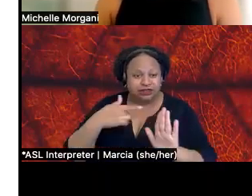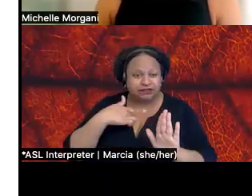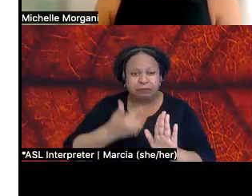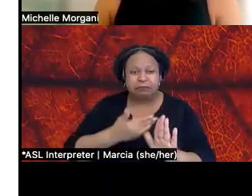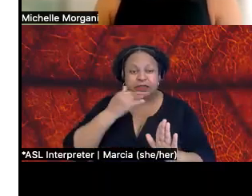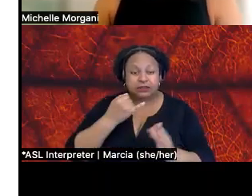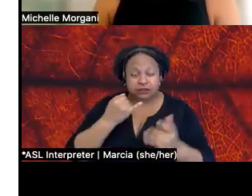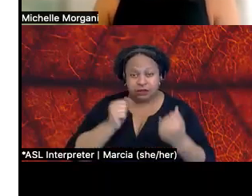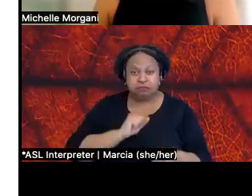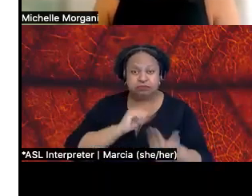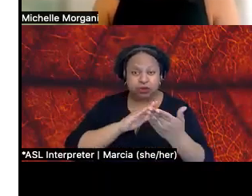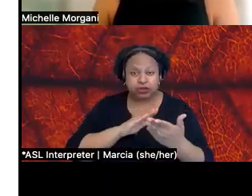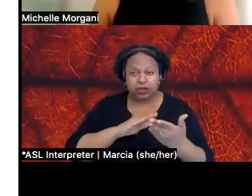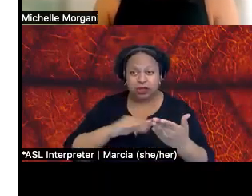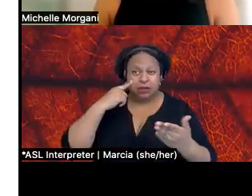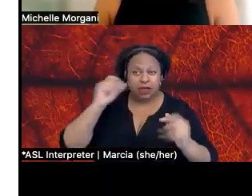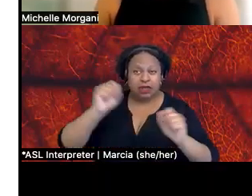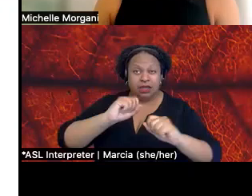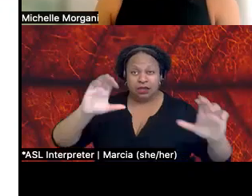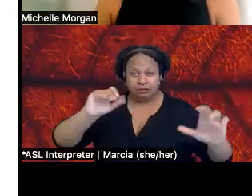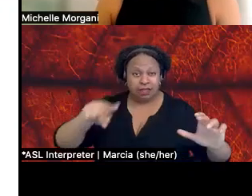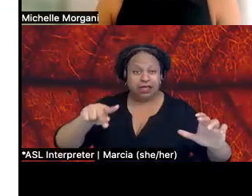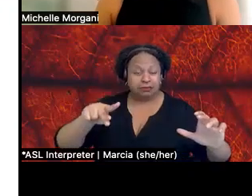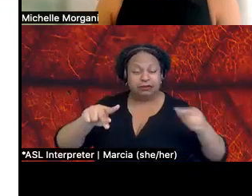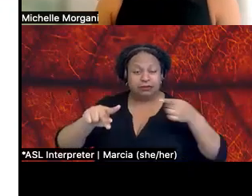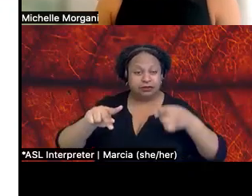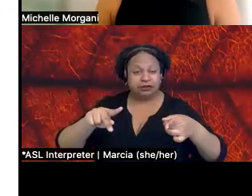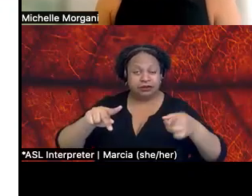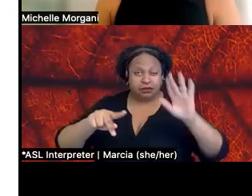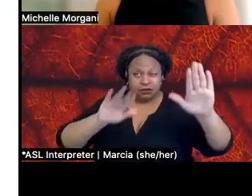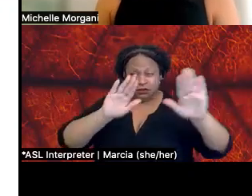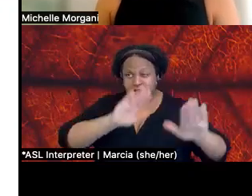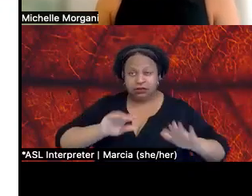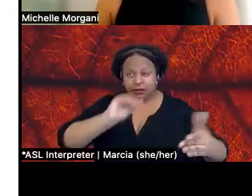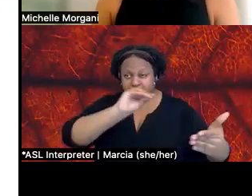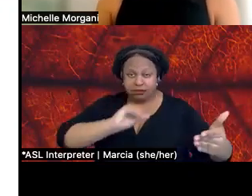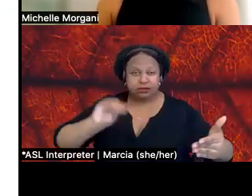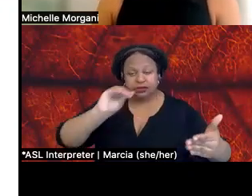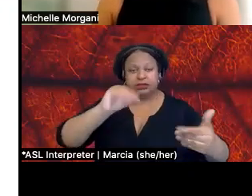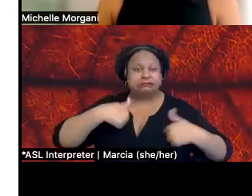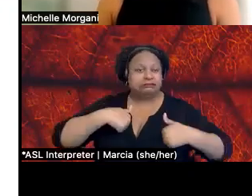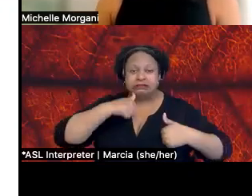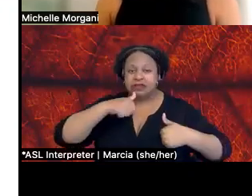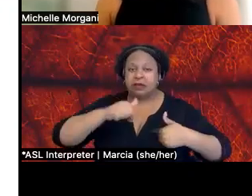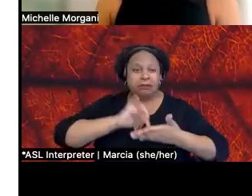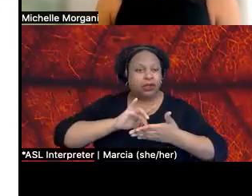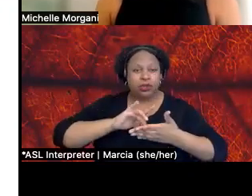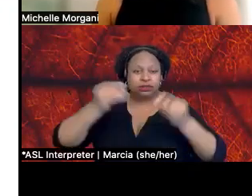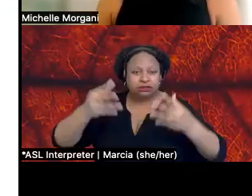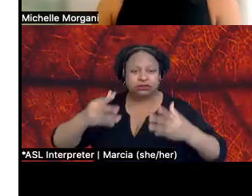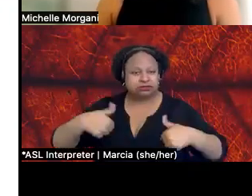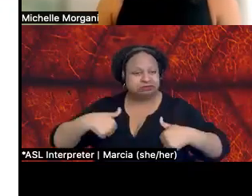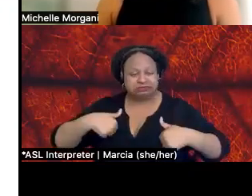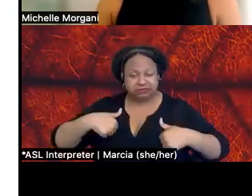Now, I am not a medical educator, so take that best practice with some advisement.